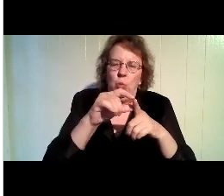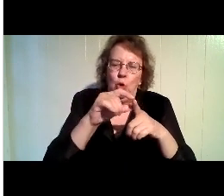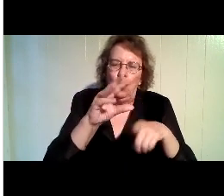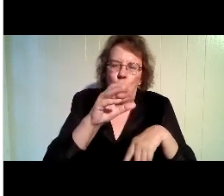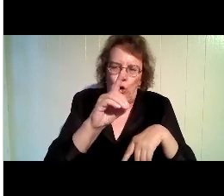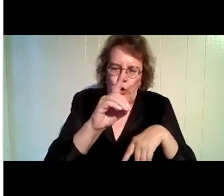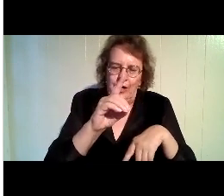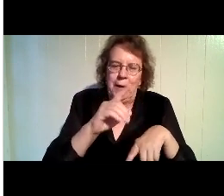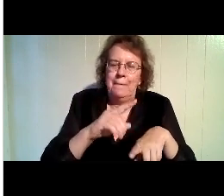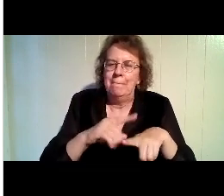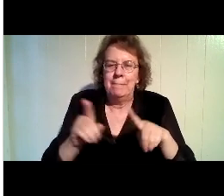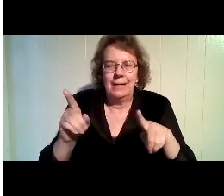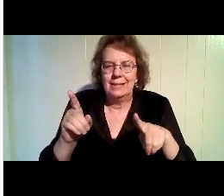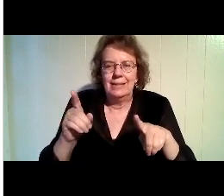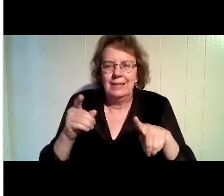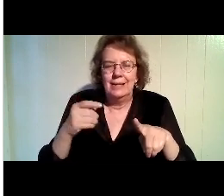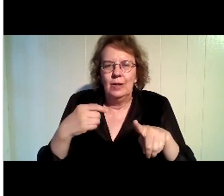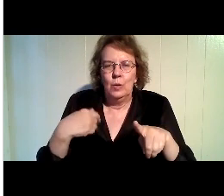But Uhm, we're going to open options first.